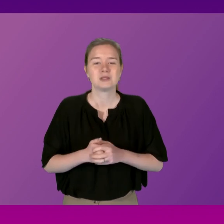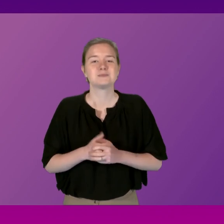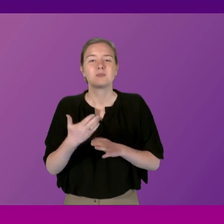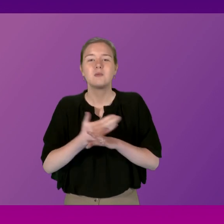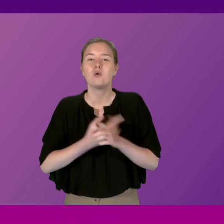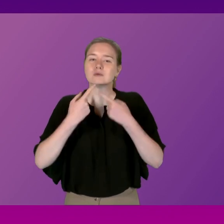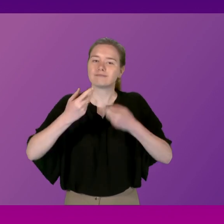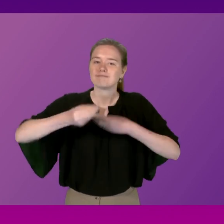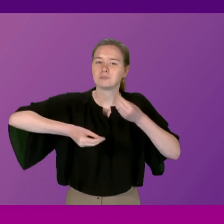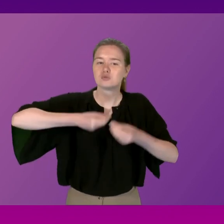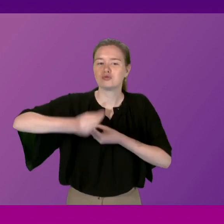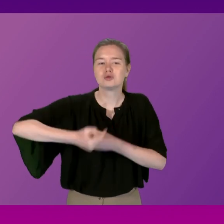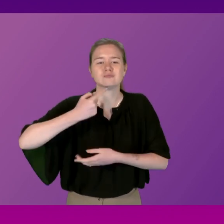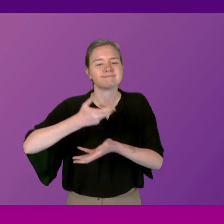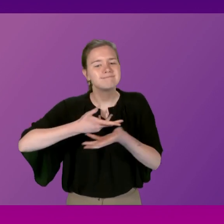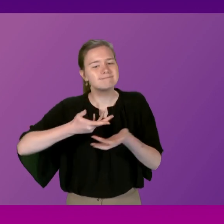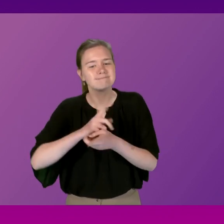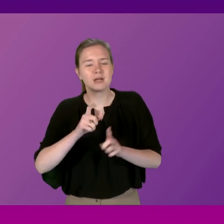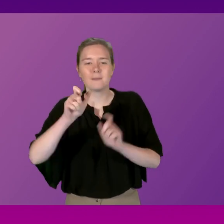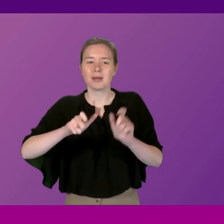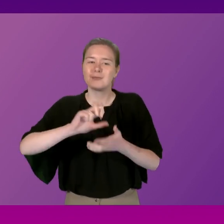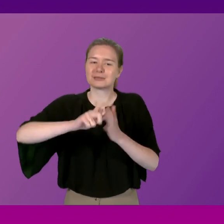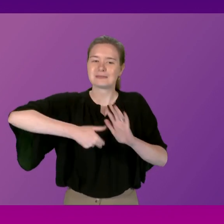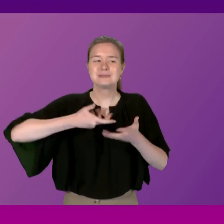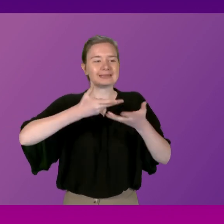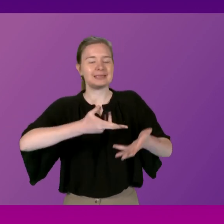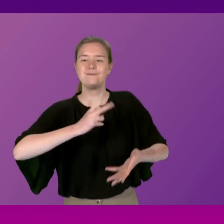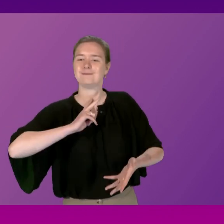us that story, she talked about giving people with disabilities a voice and then went on